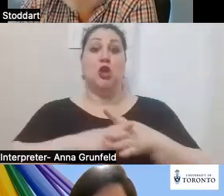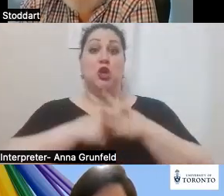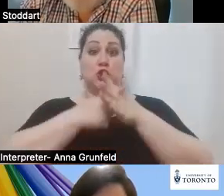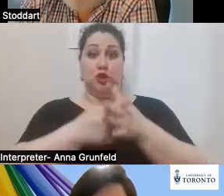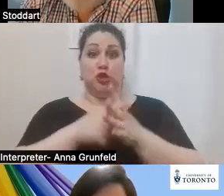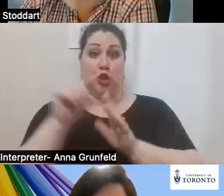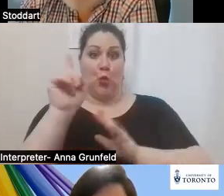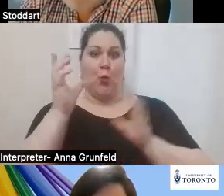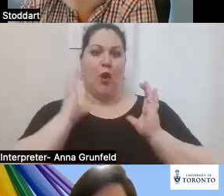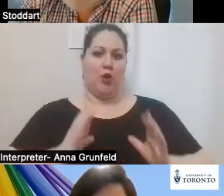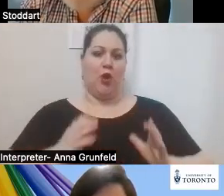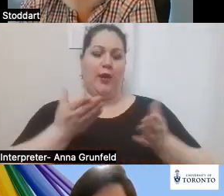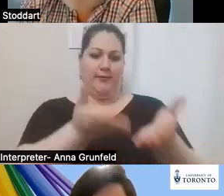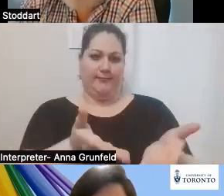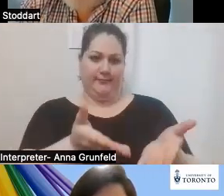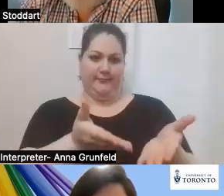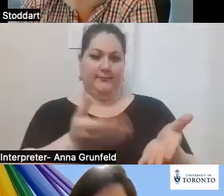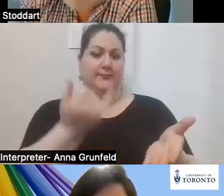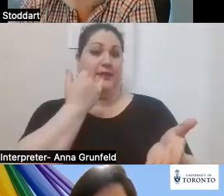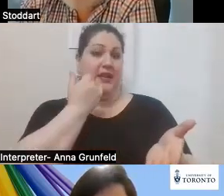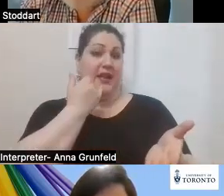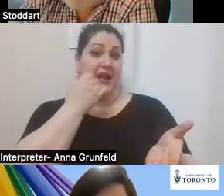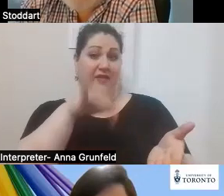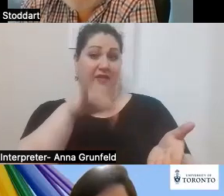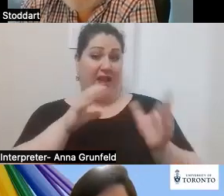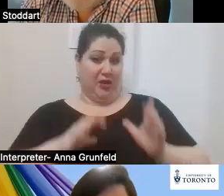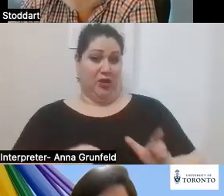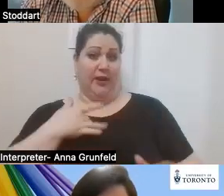If they're resistant to further assessment or diagnosis,